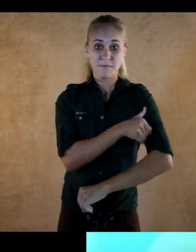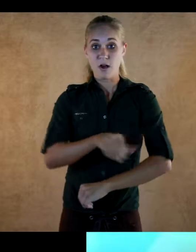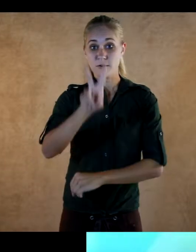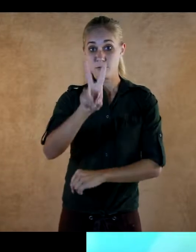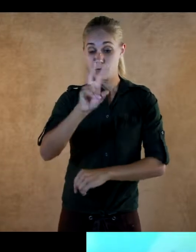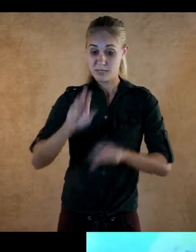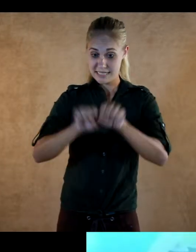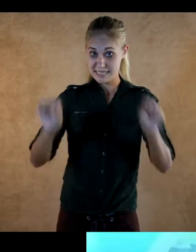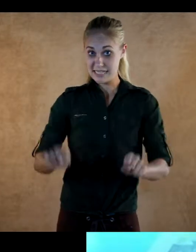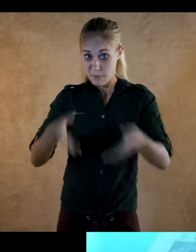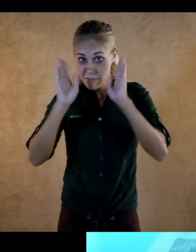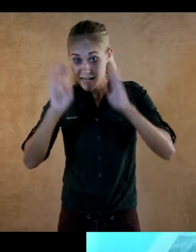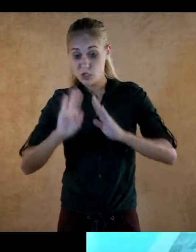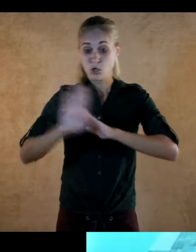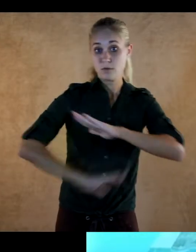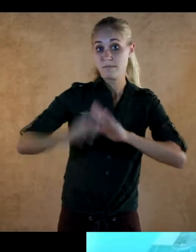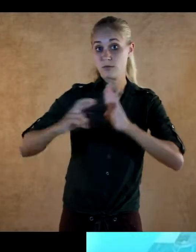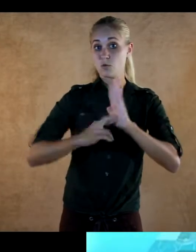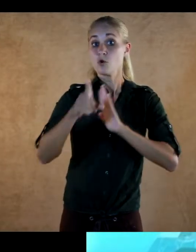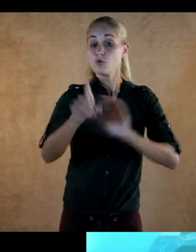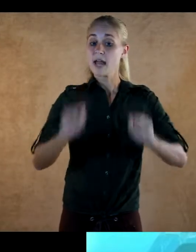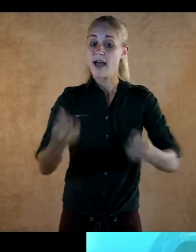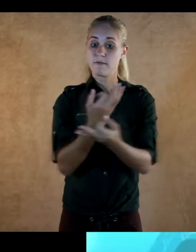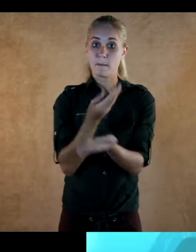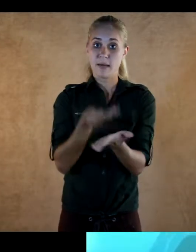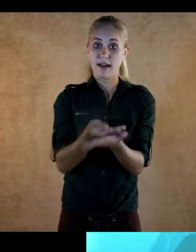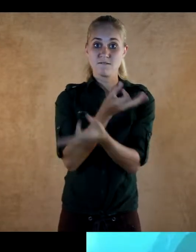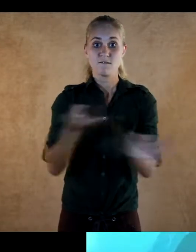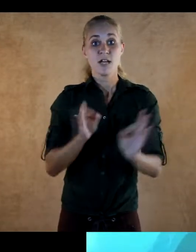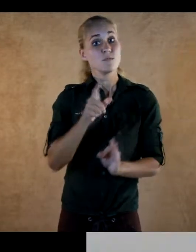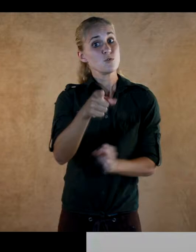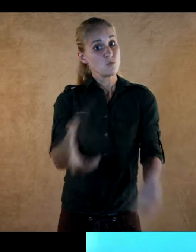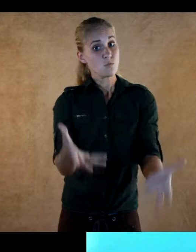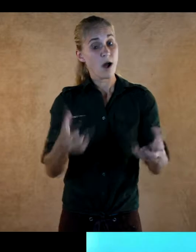and pay attention to the fundamentals, you can obtain the financial transformation you're looking for.